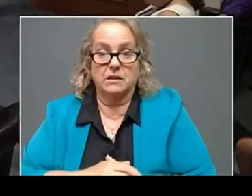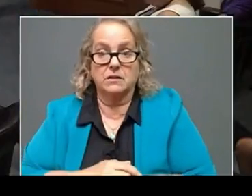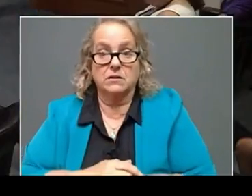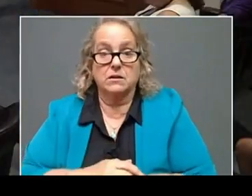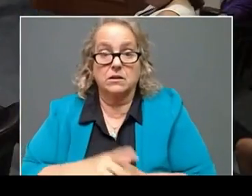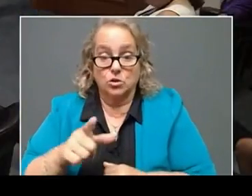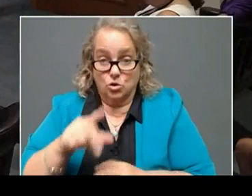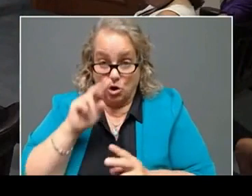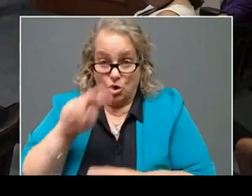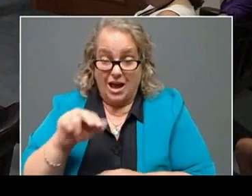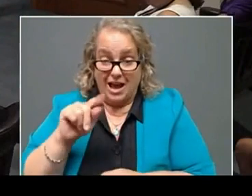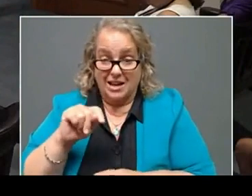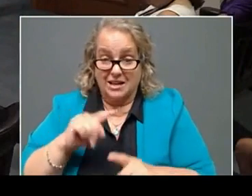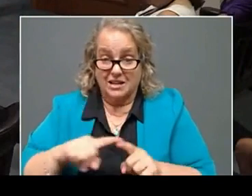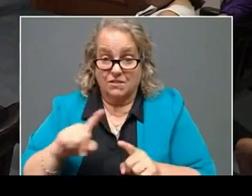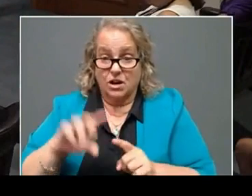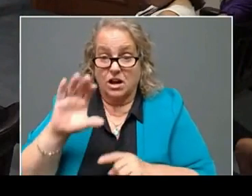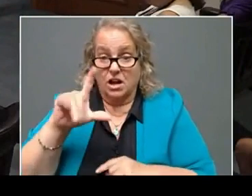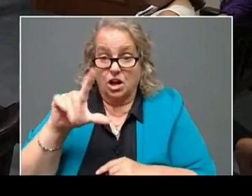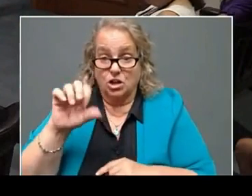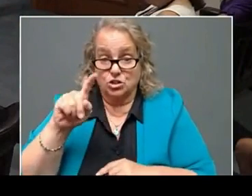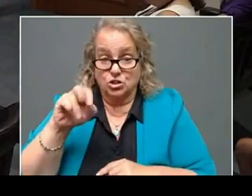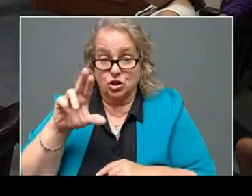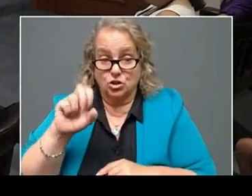34, closer to 335 those all melts.